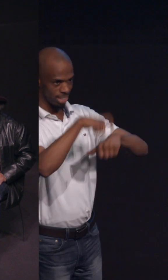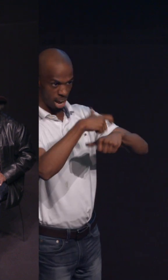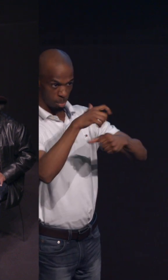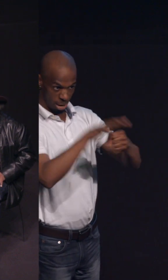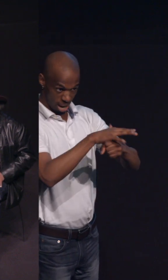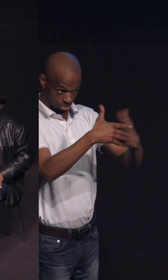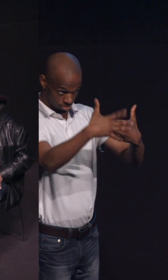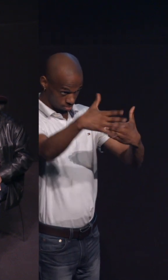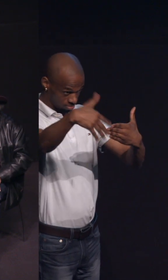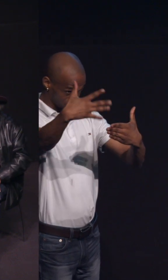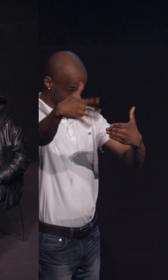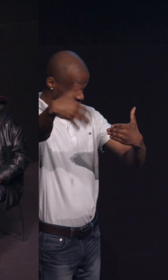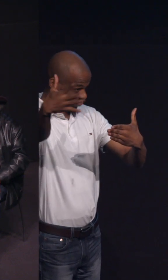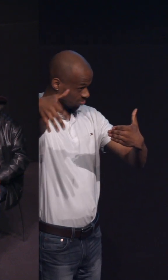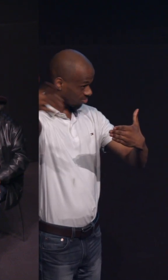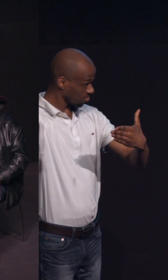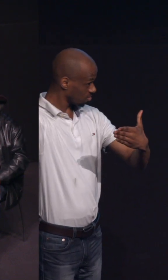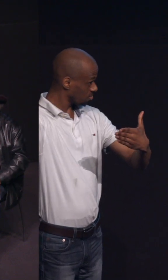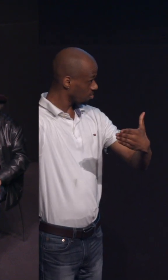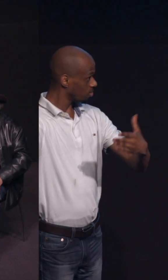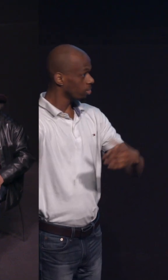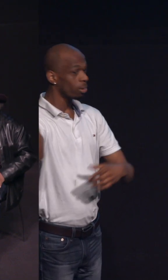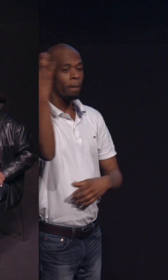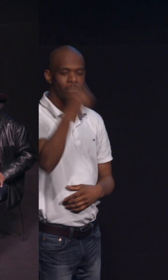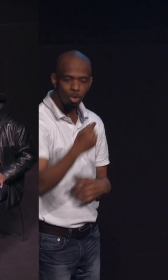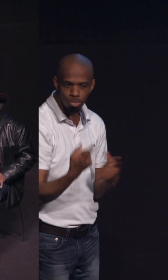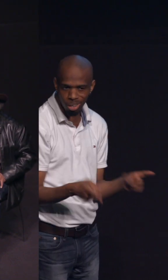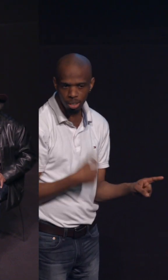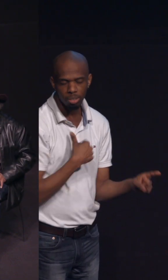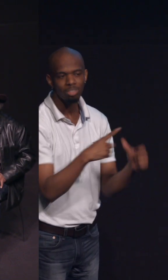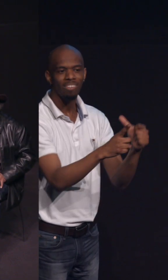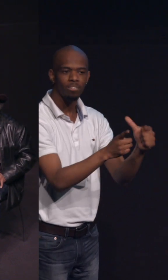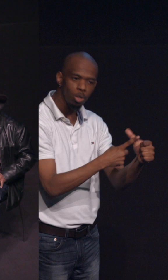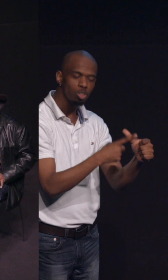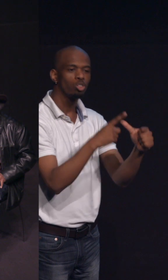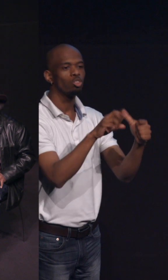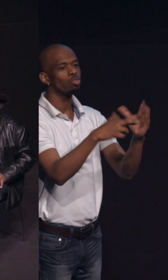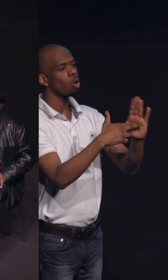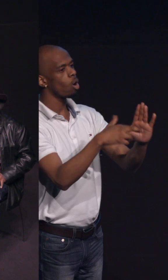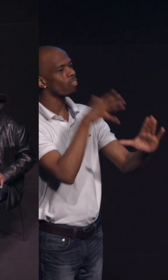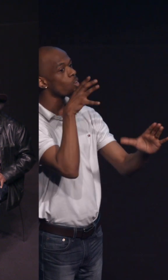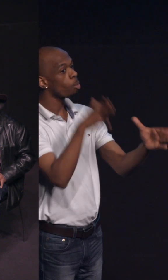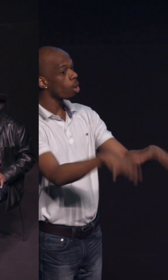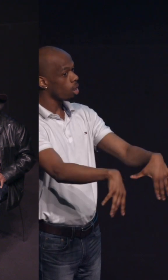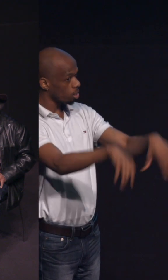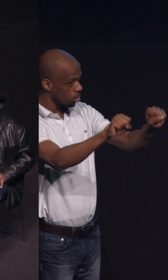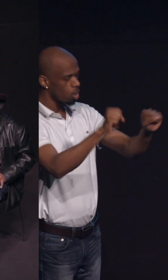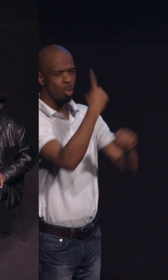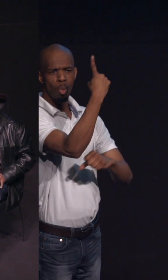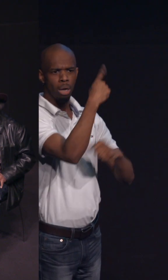I first started going into farming, there was some obstacles too there because there was farmers'